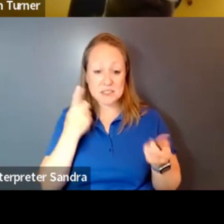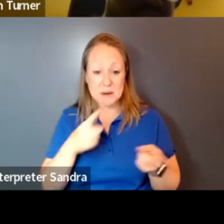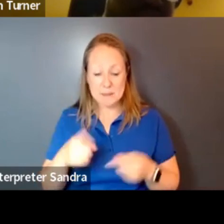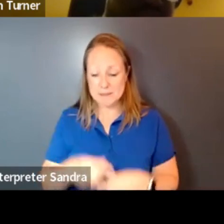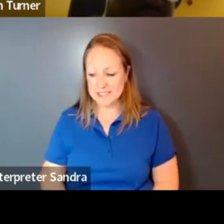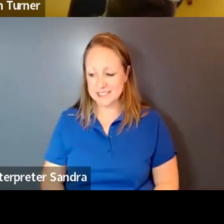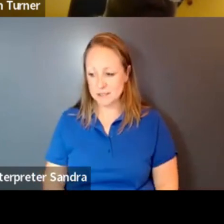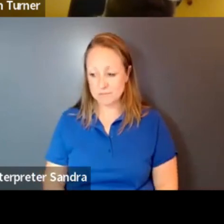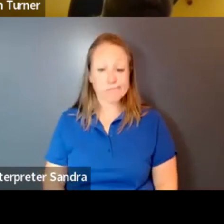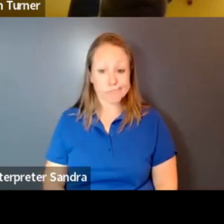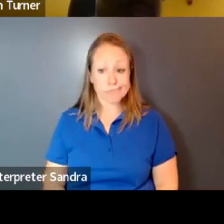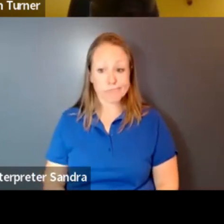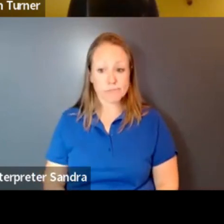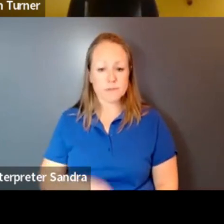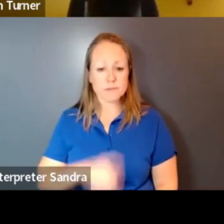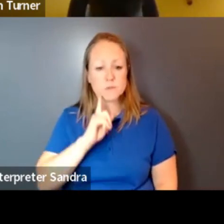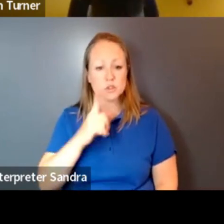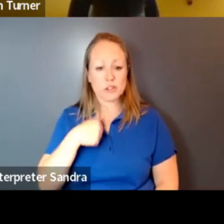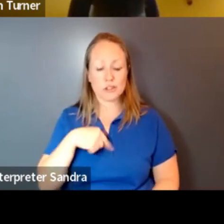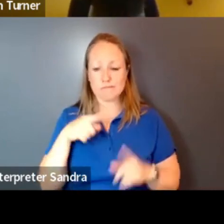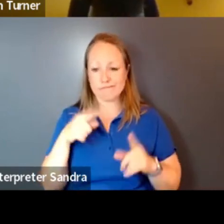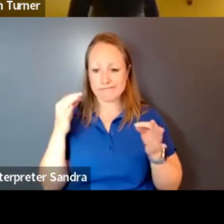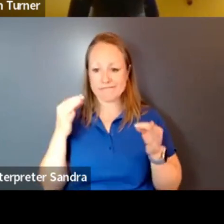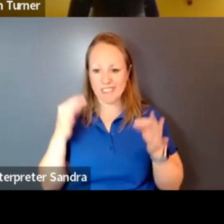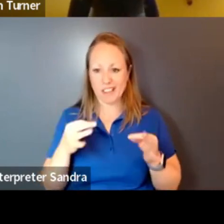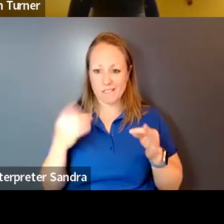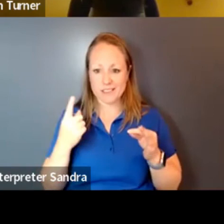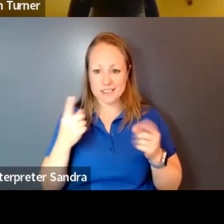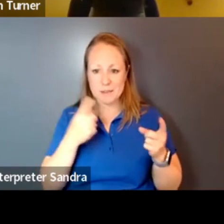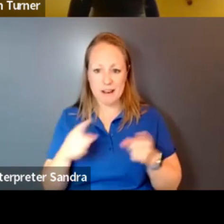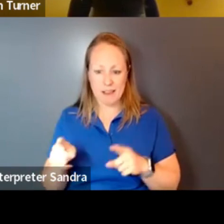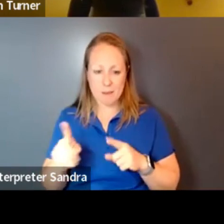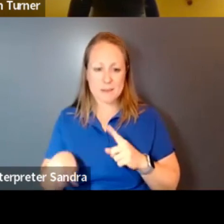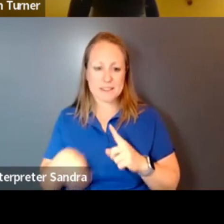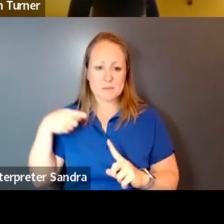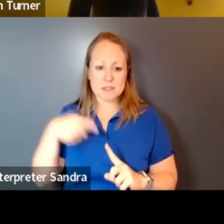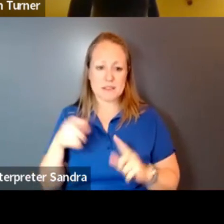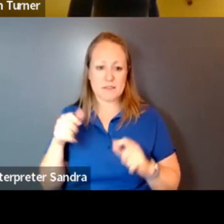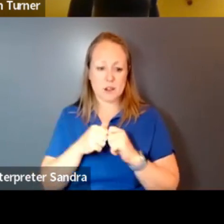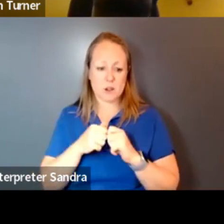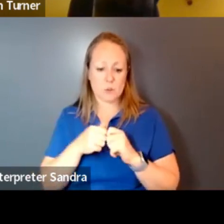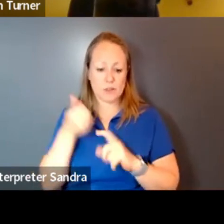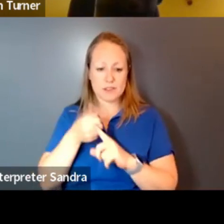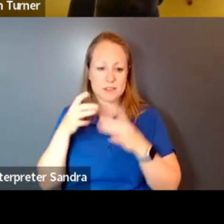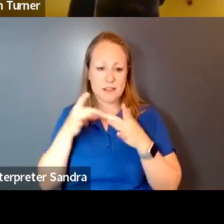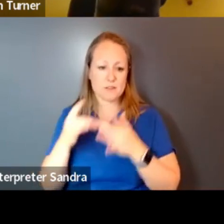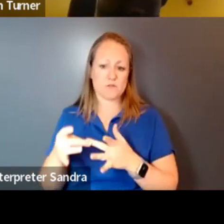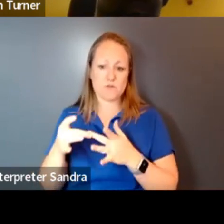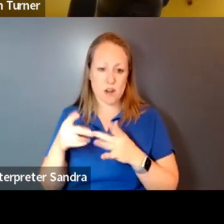Molly Morris: Sure. This is absolutely something that happens. I think particularly in self direction programs that serve people with serious mental